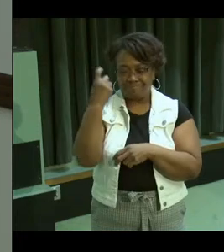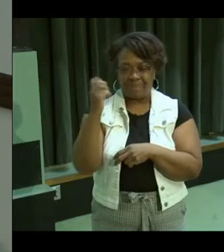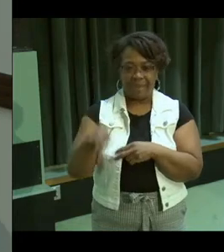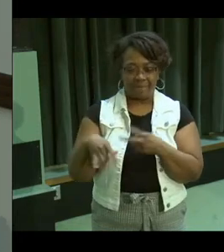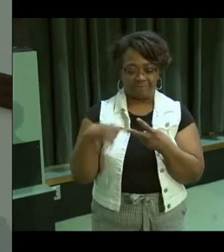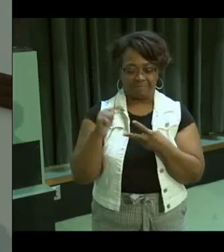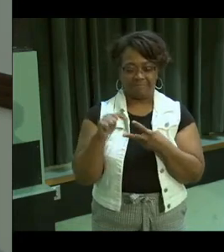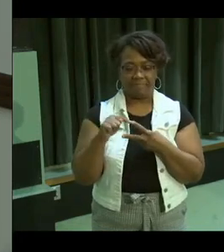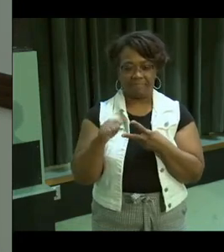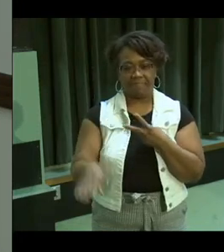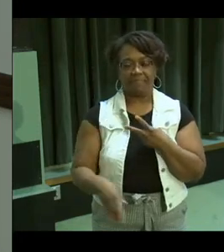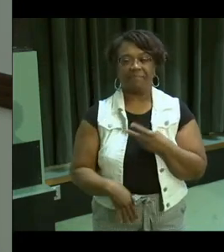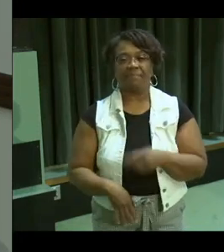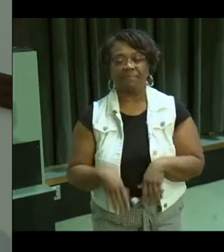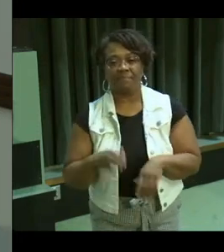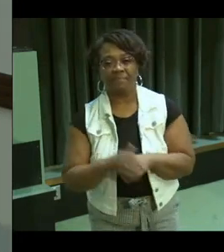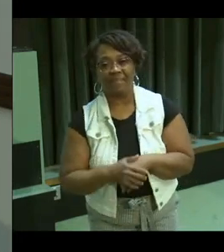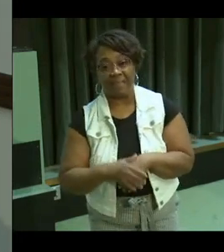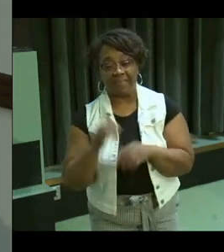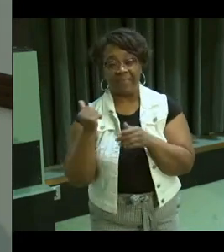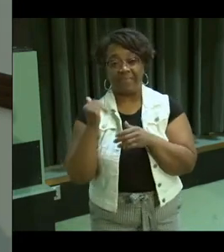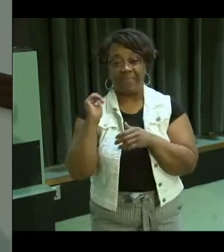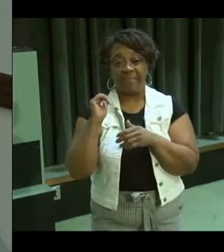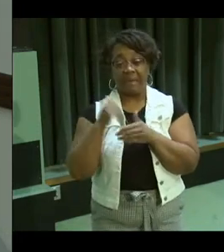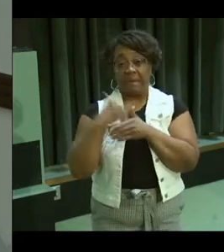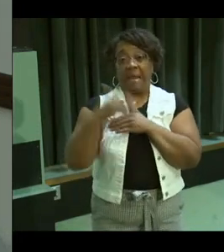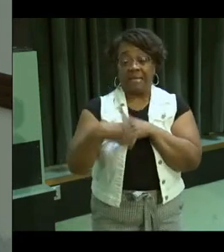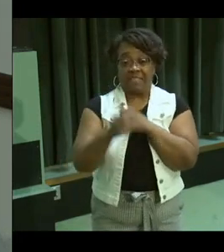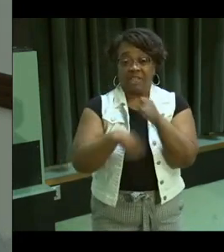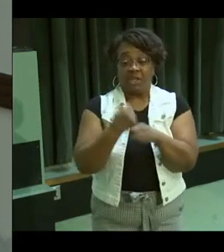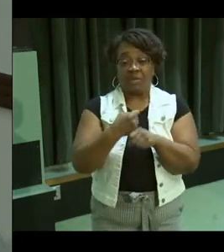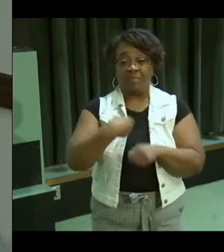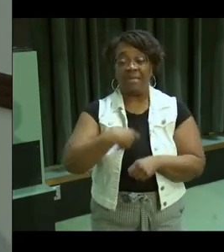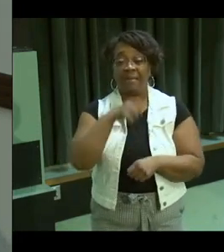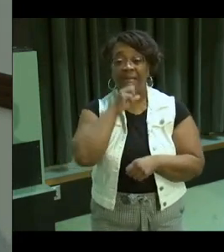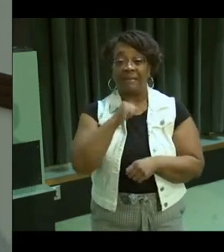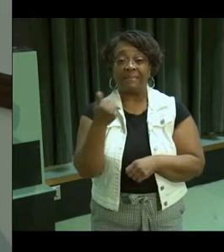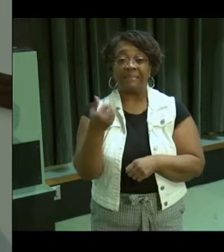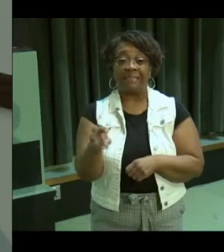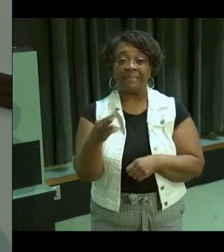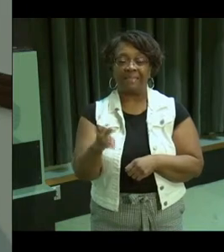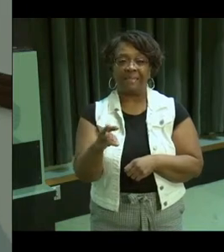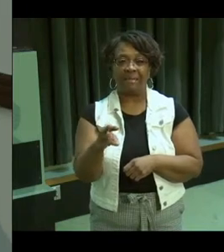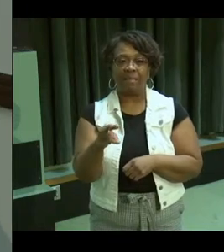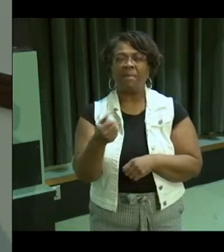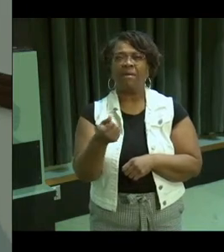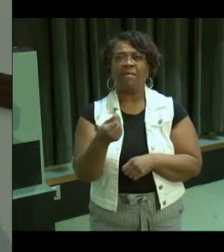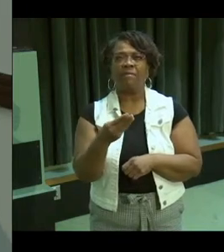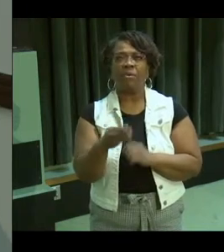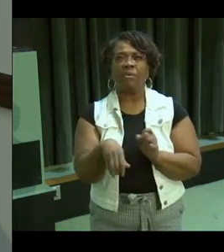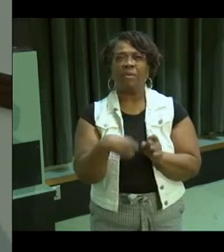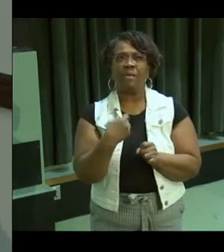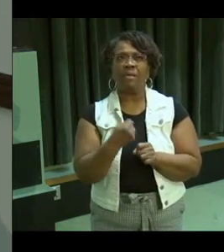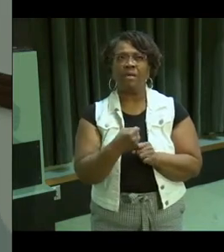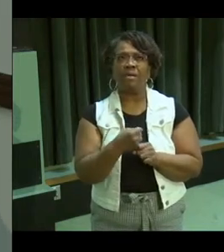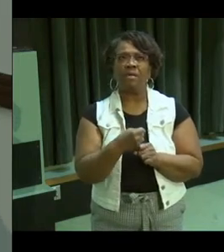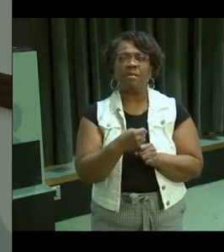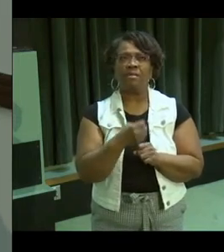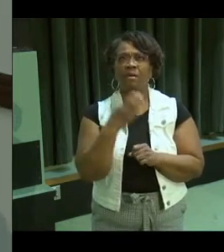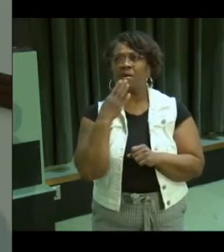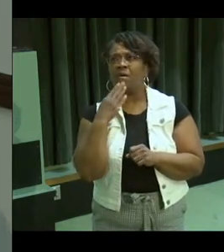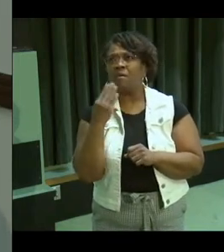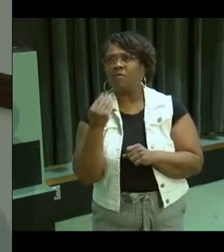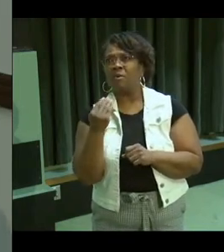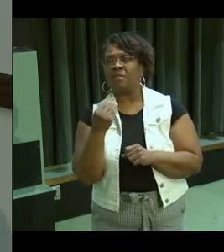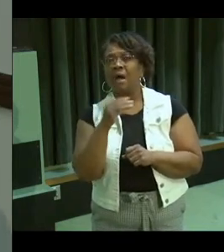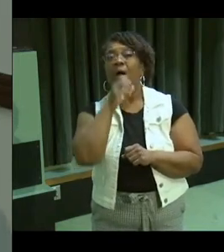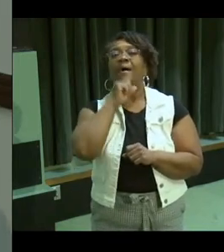solidarity, the following year,